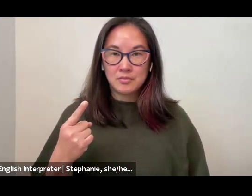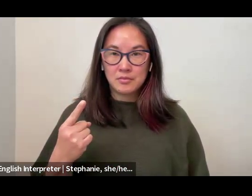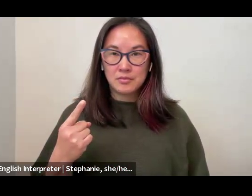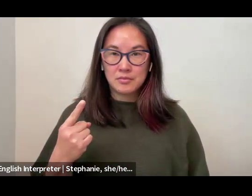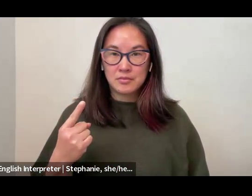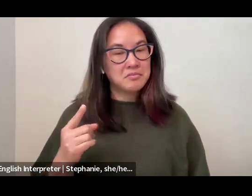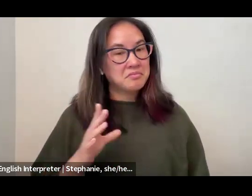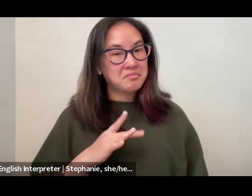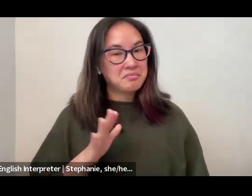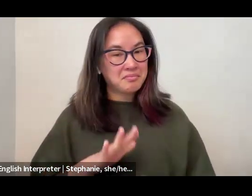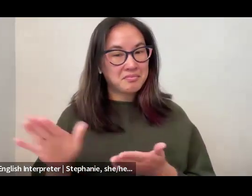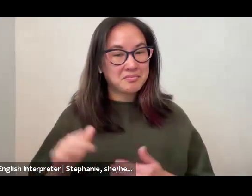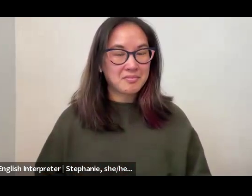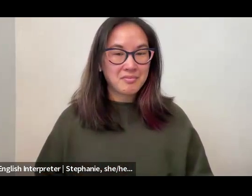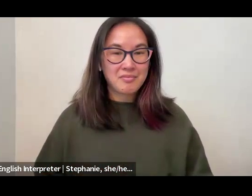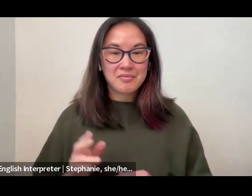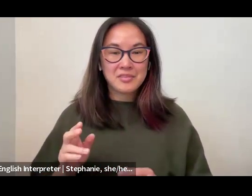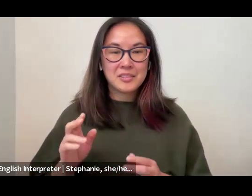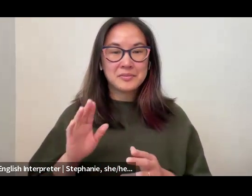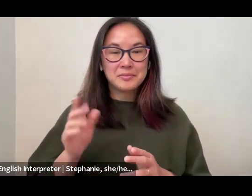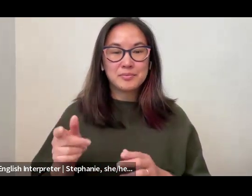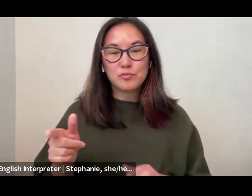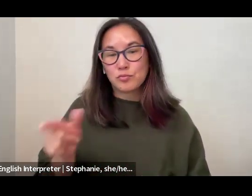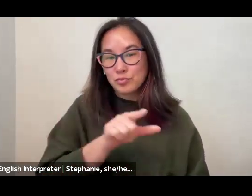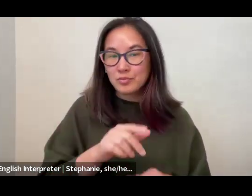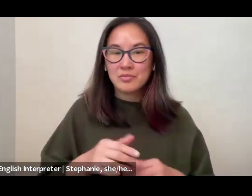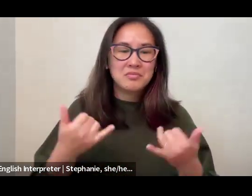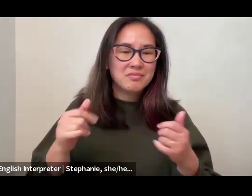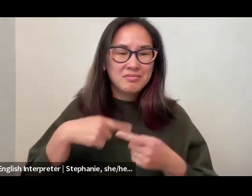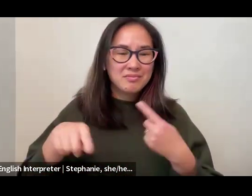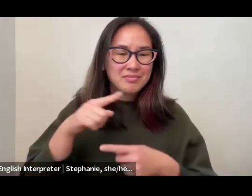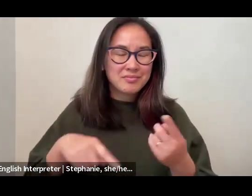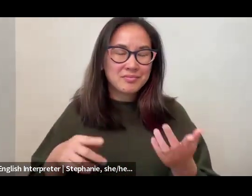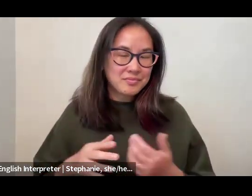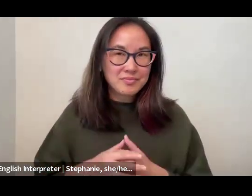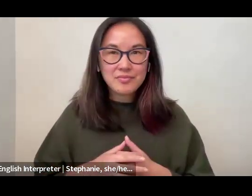Nice. Let's switch sides. Play around with where you'd like to take it.